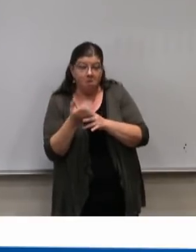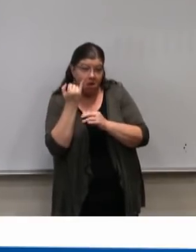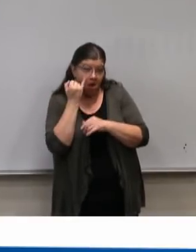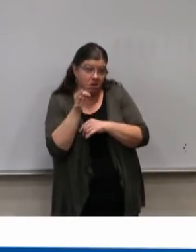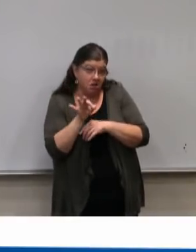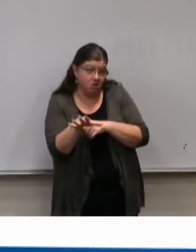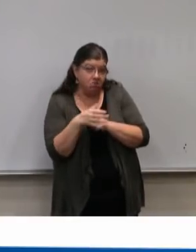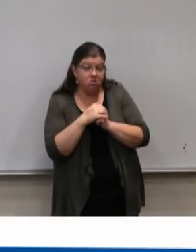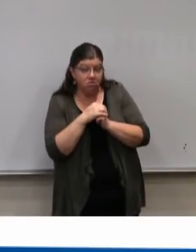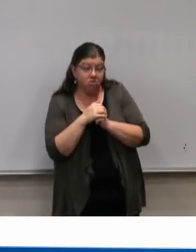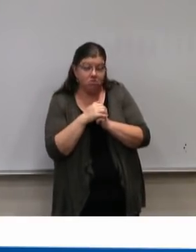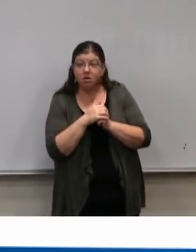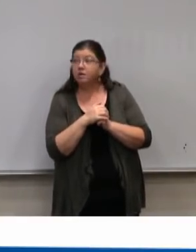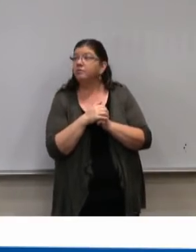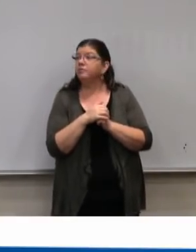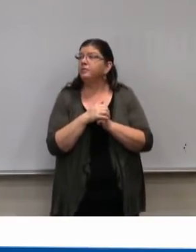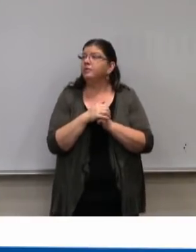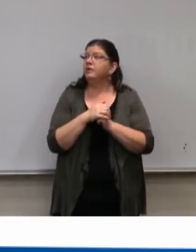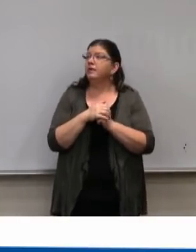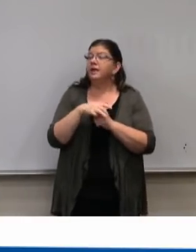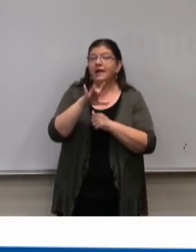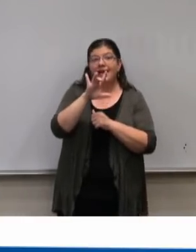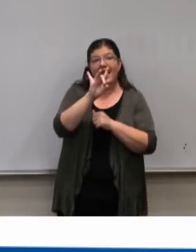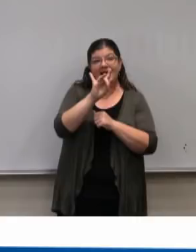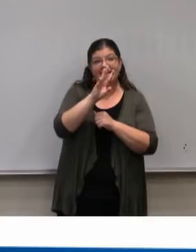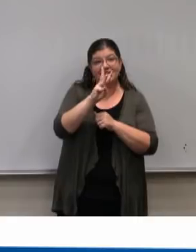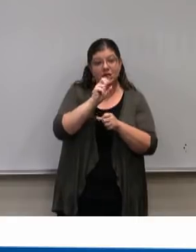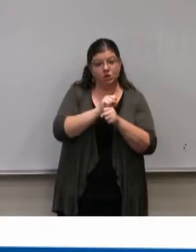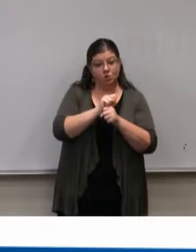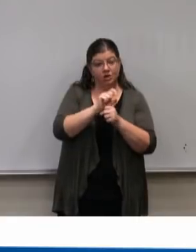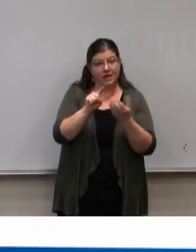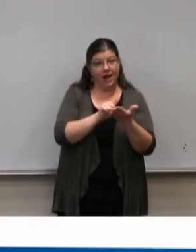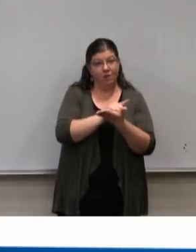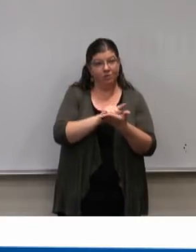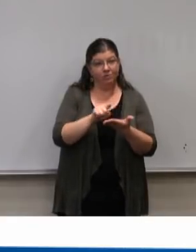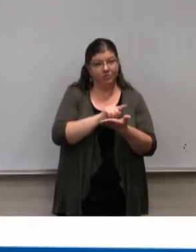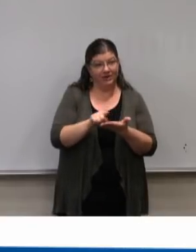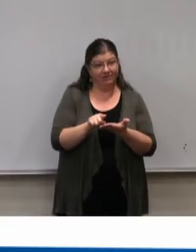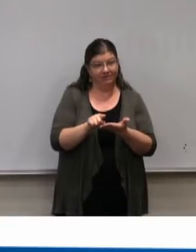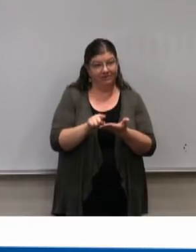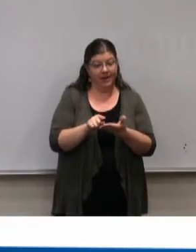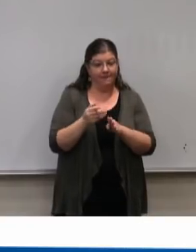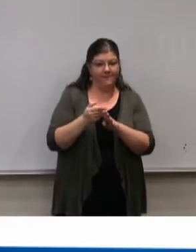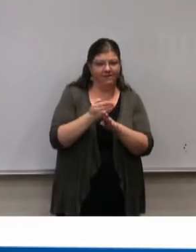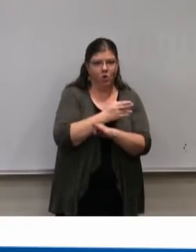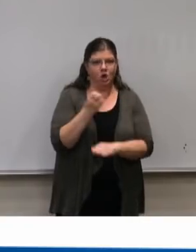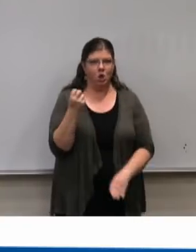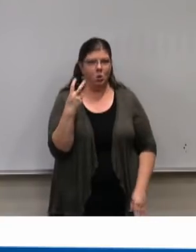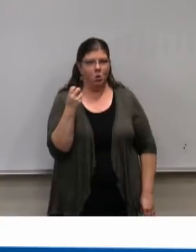So 86 work hours per week just before noon on Mondays